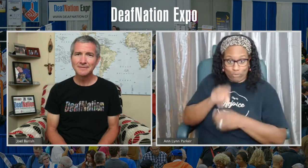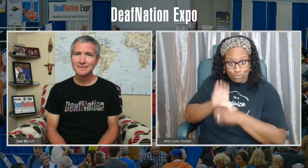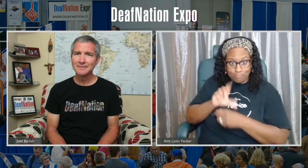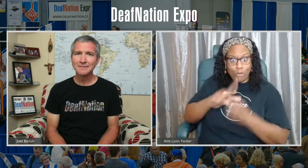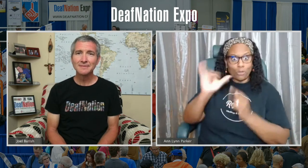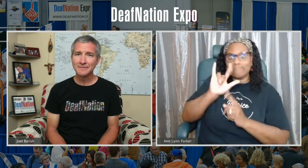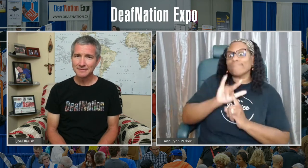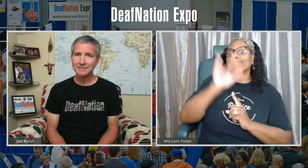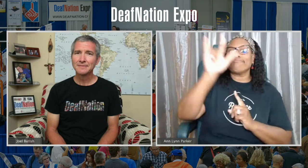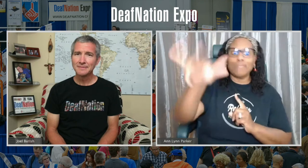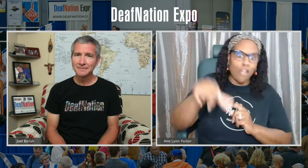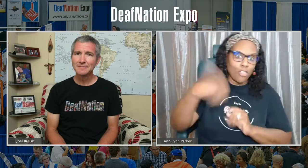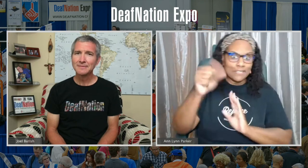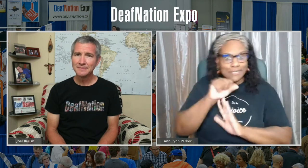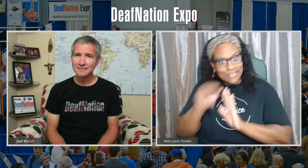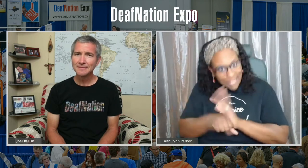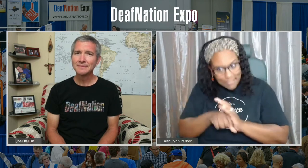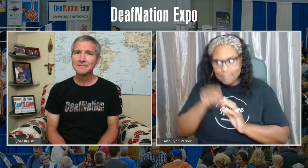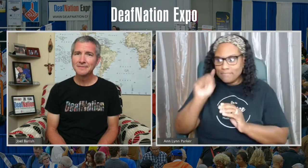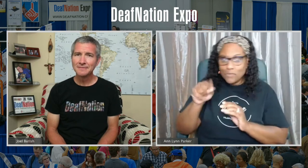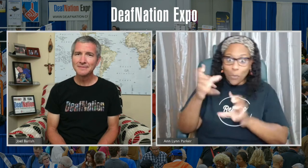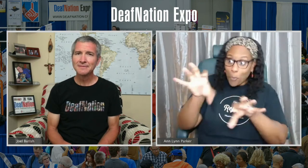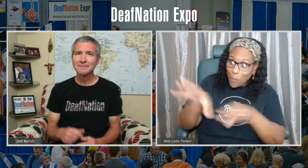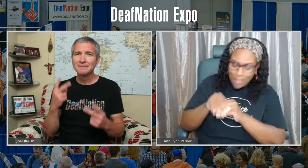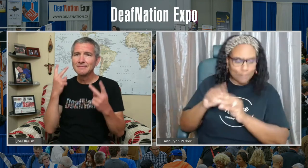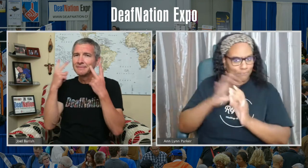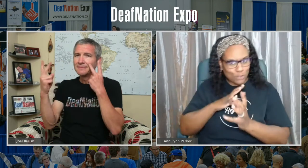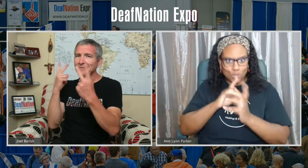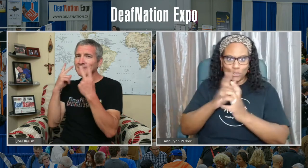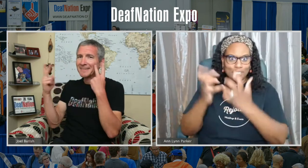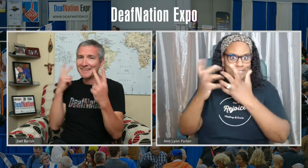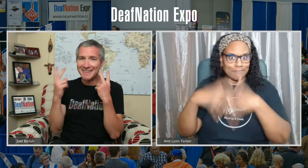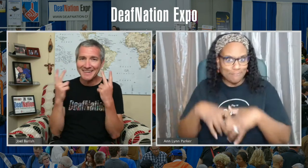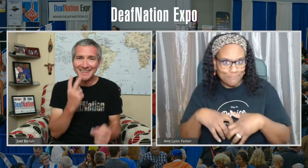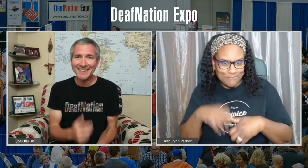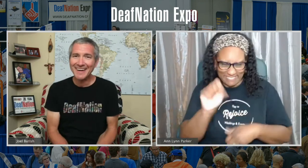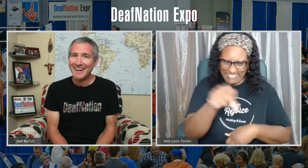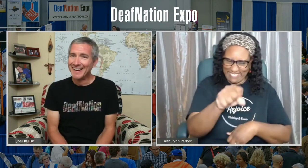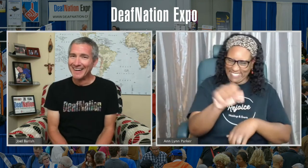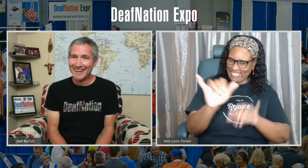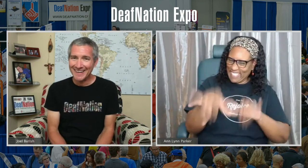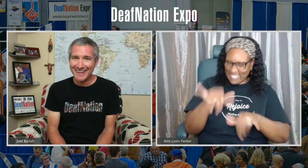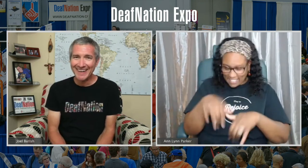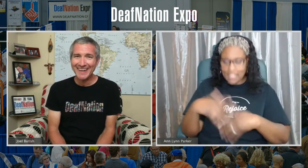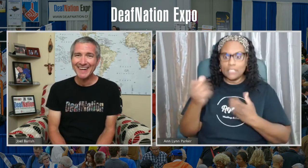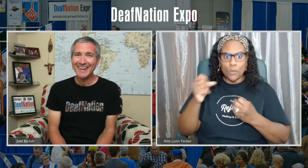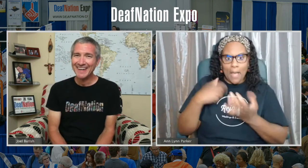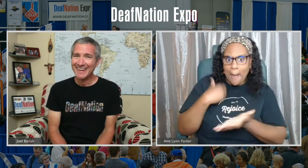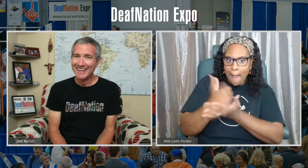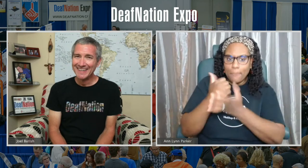Not only in church, but we also fly to other states for their weddings, and other things. I’m sure you’ve seen many things. Right.